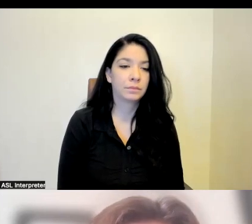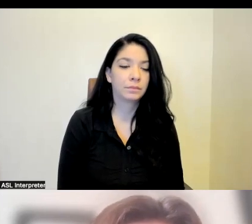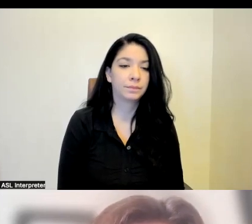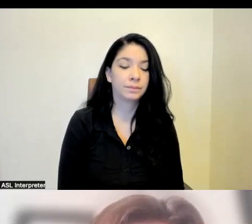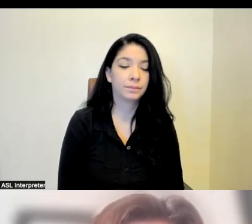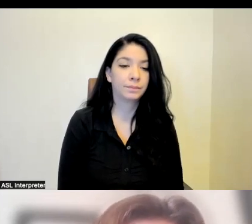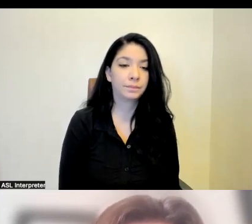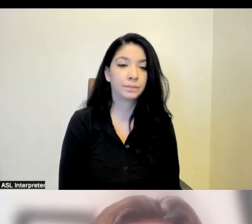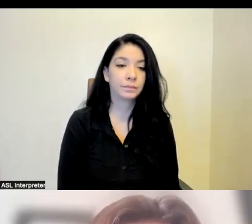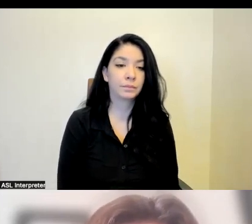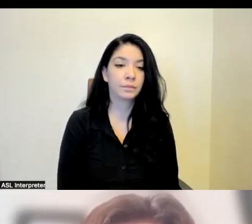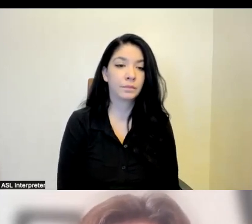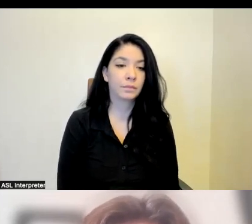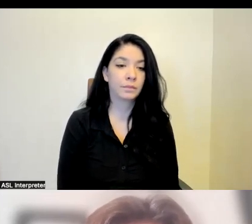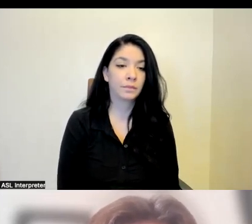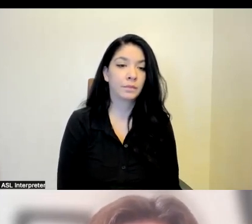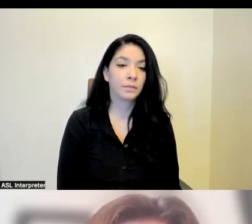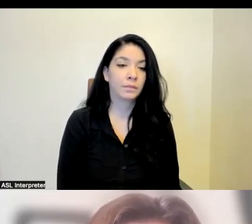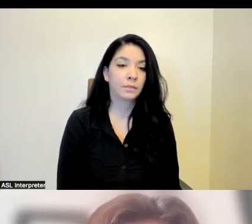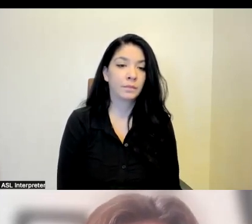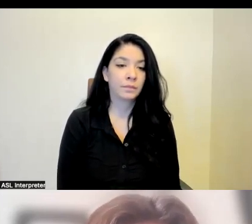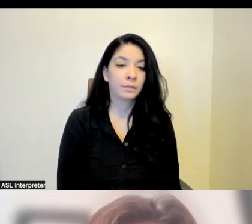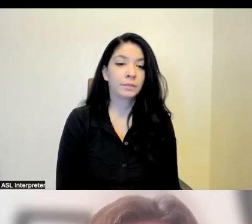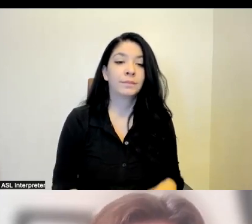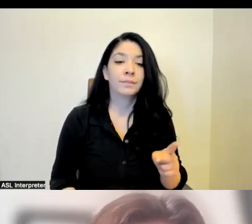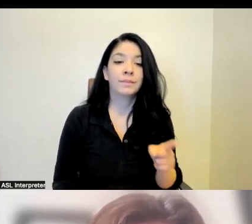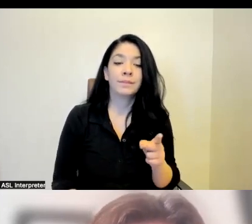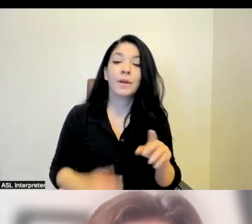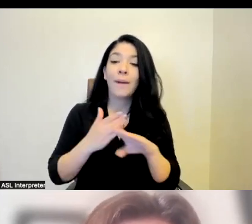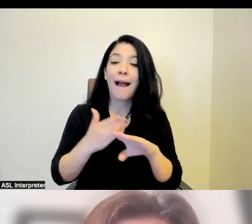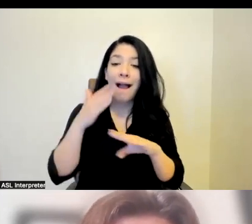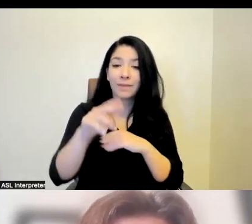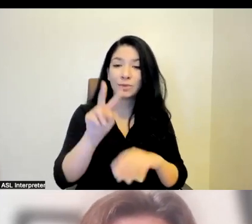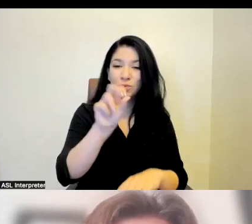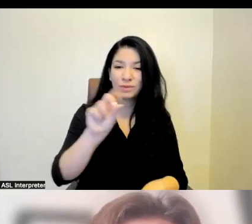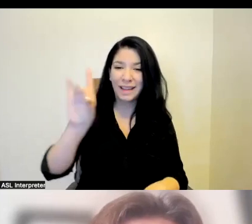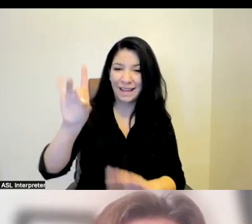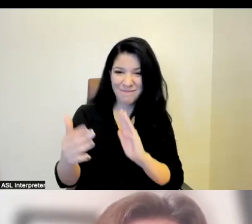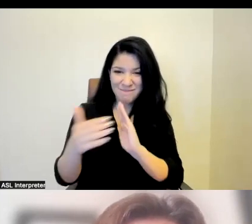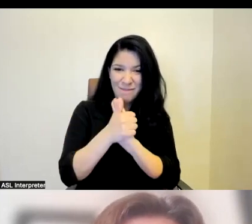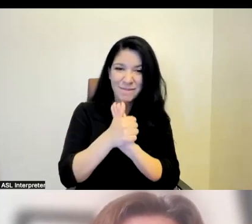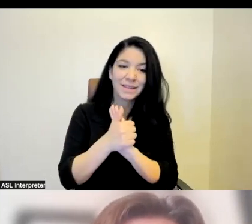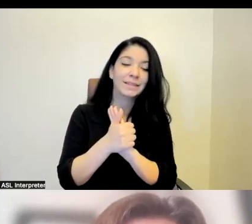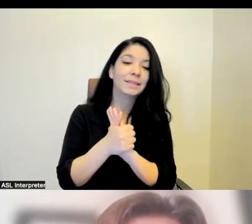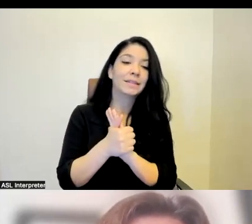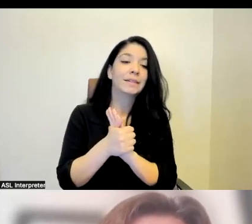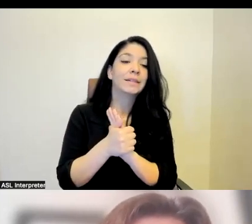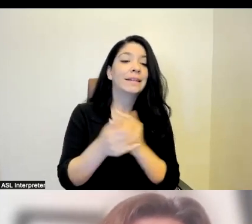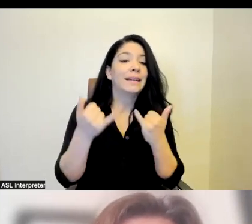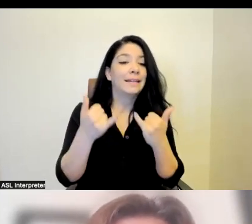There is also the concept after the 2008 amendments that there's predictive assessments